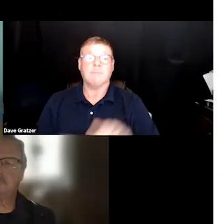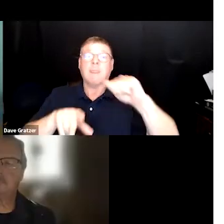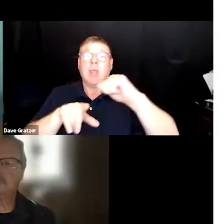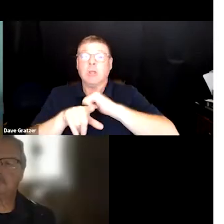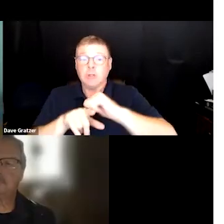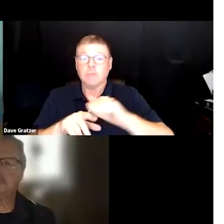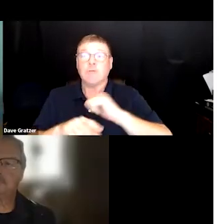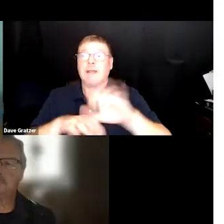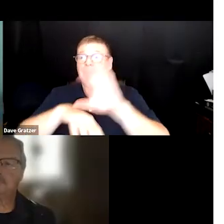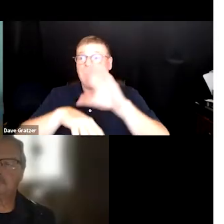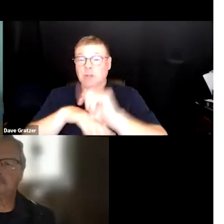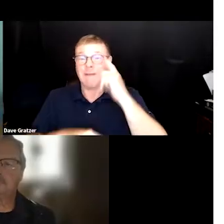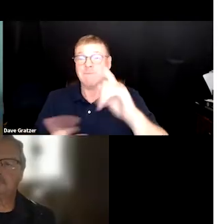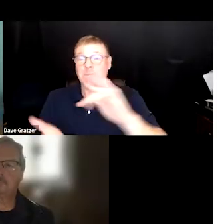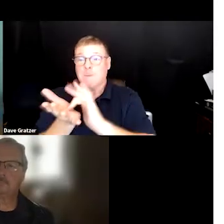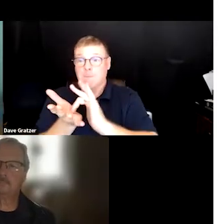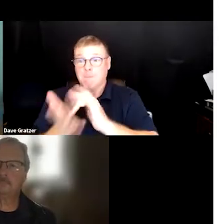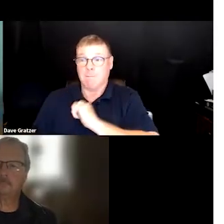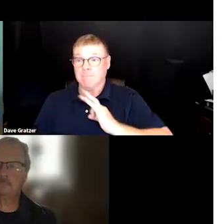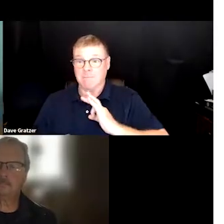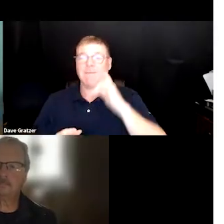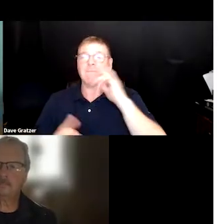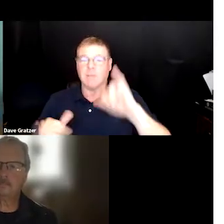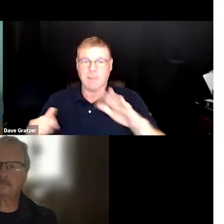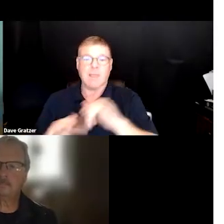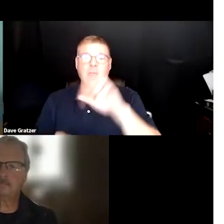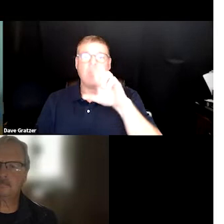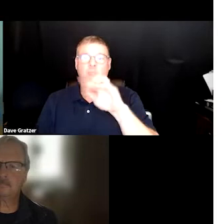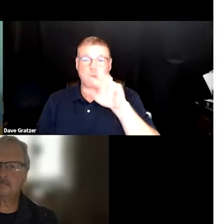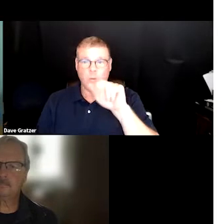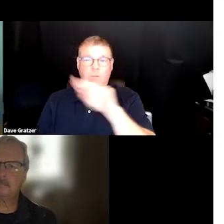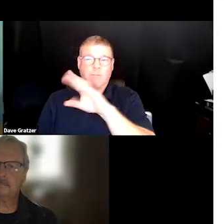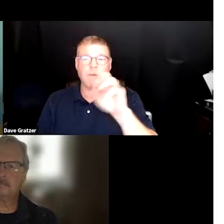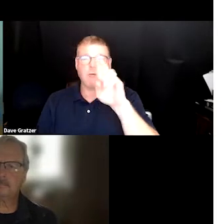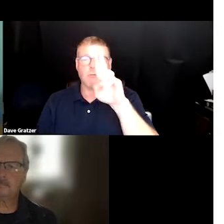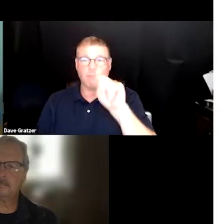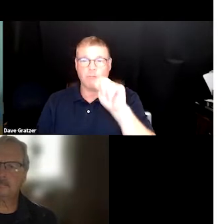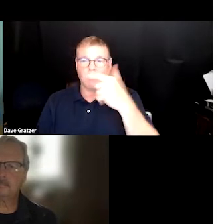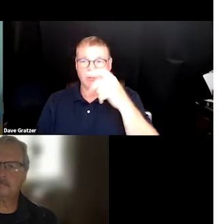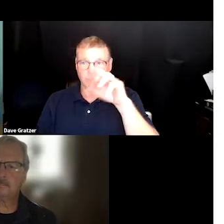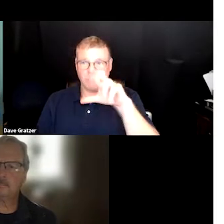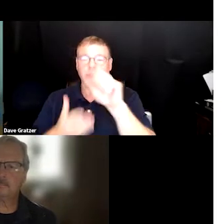will be conducted by the centers of excellence at Rowan University and Rutgers University shortly.